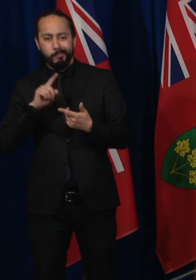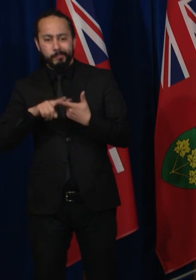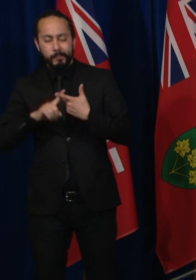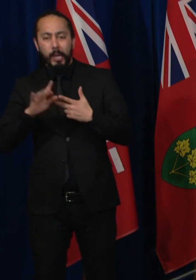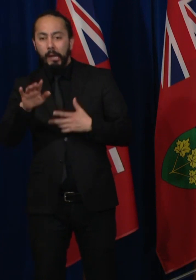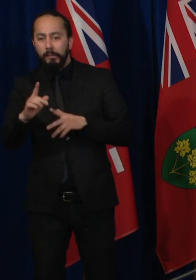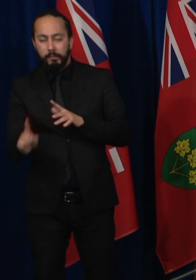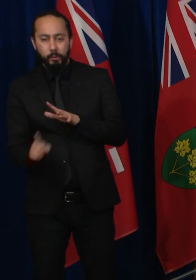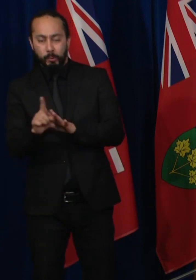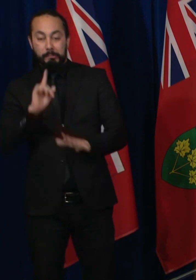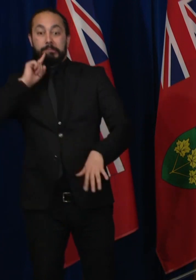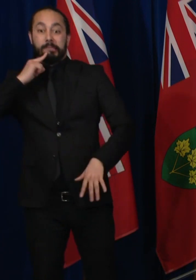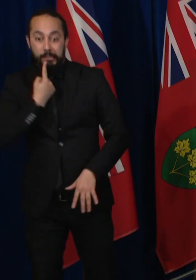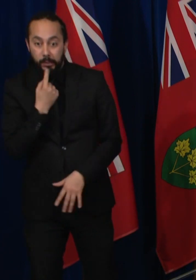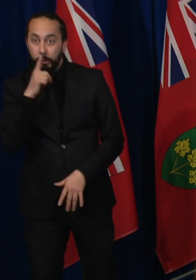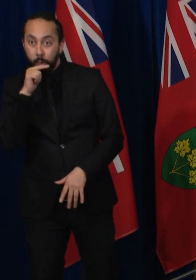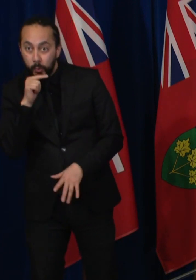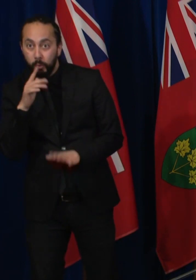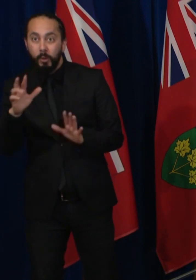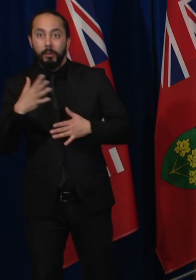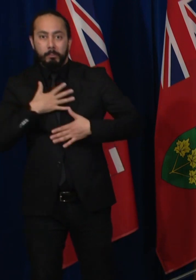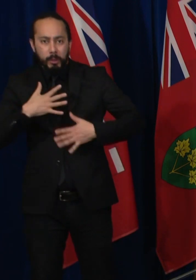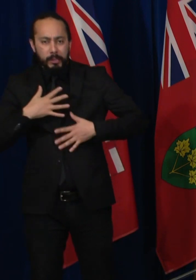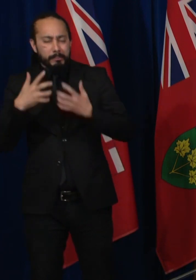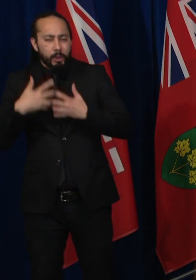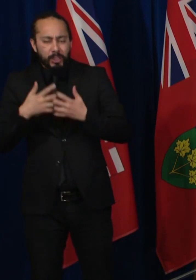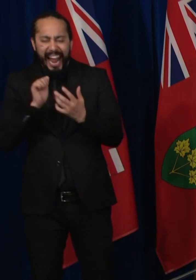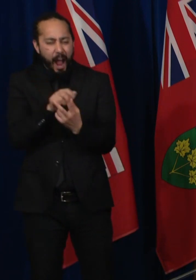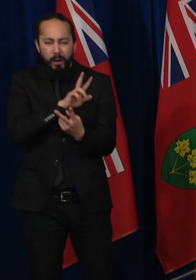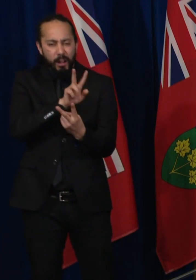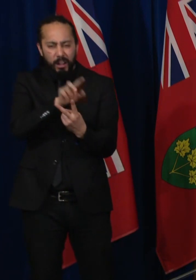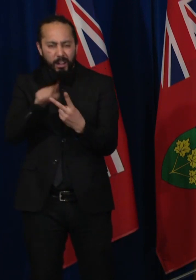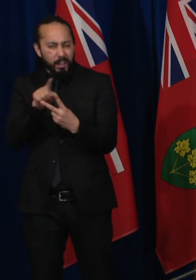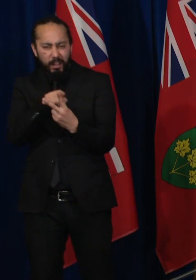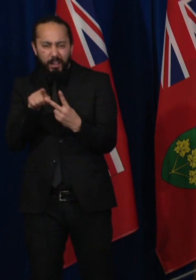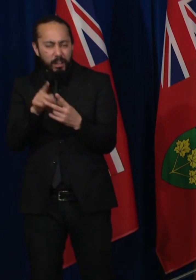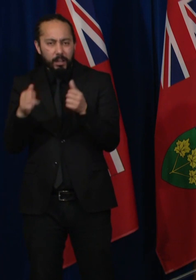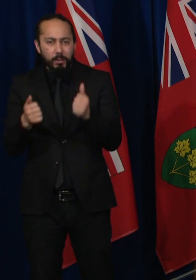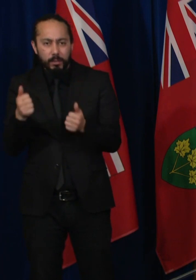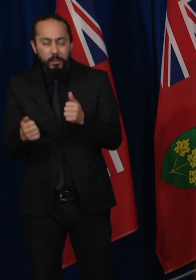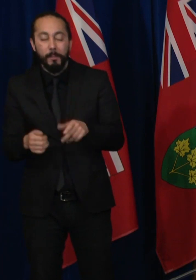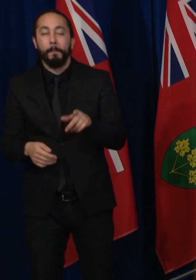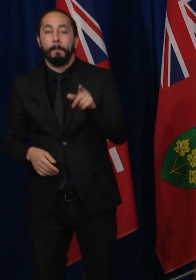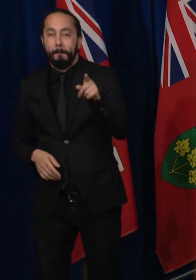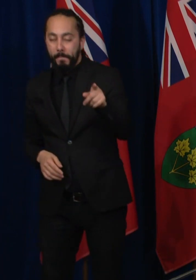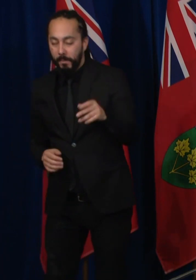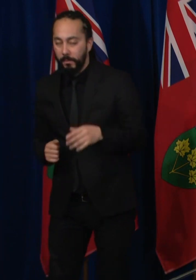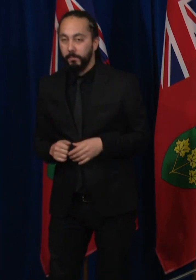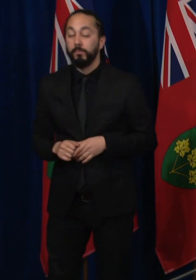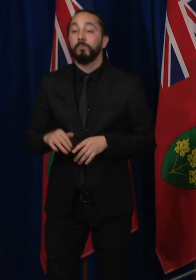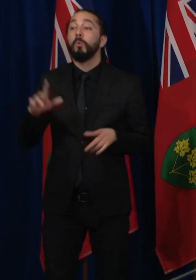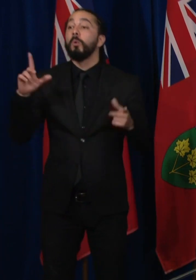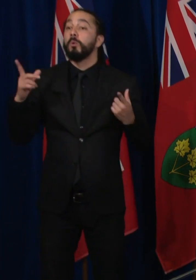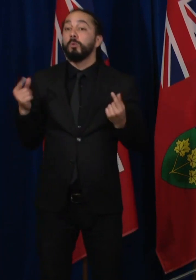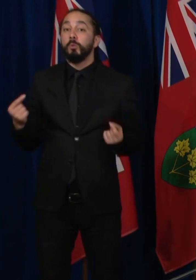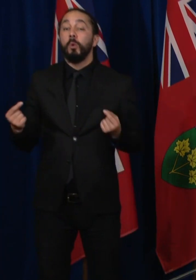We are building up our supply of ventilators so that doctors will be able to supply them to whomever needs them.